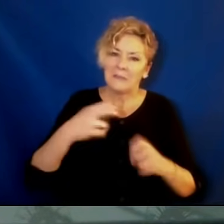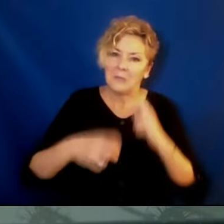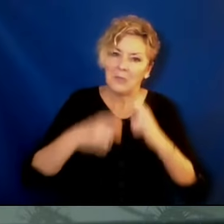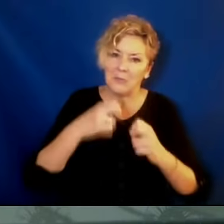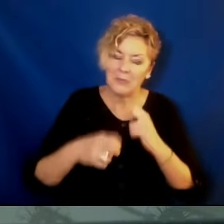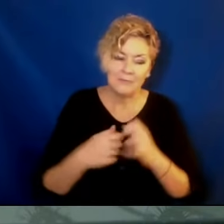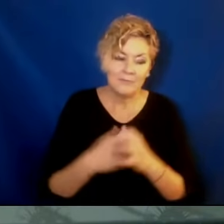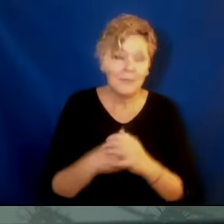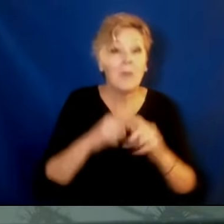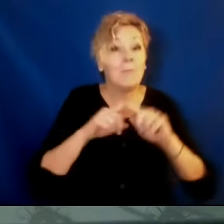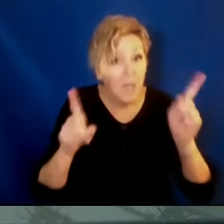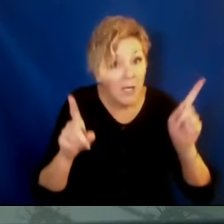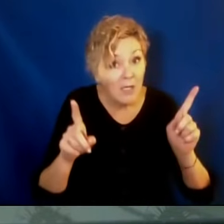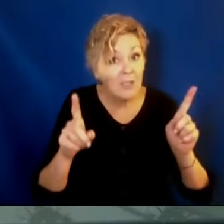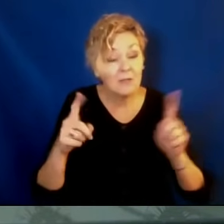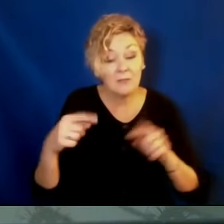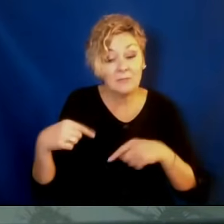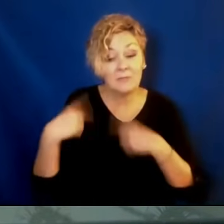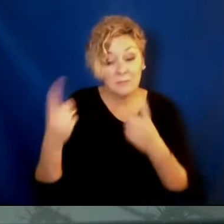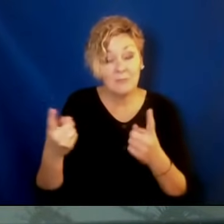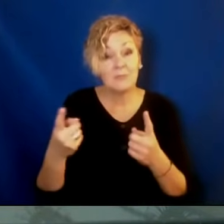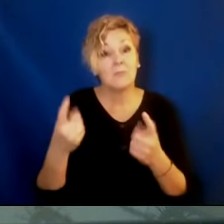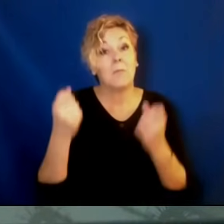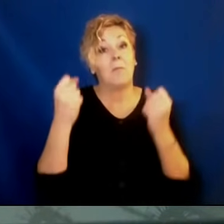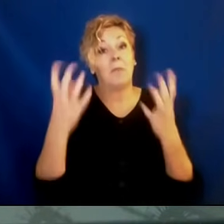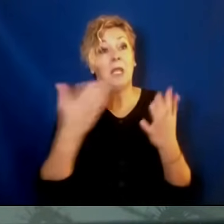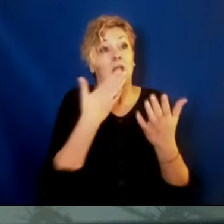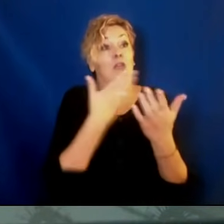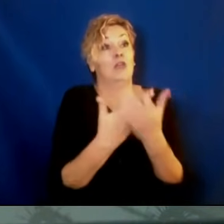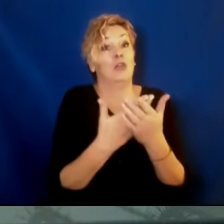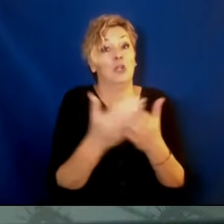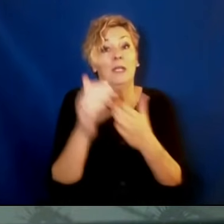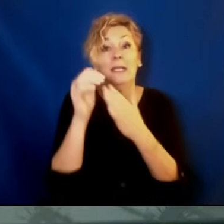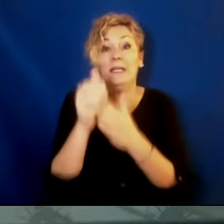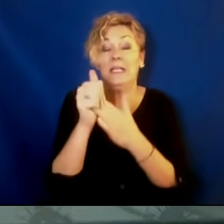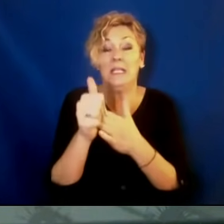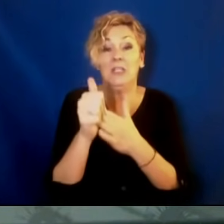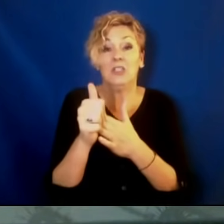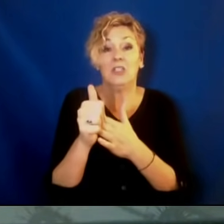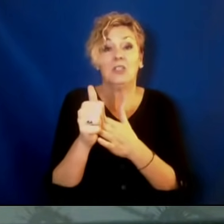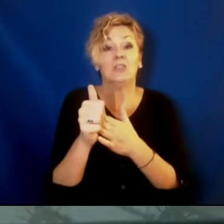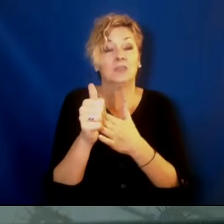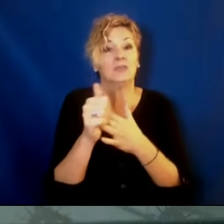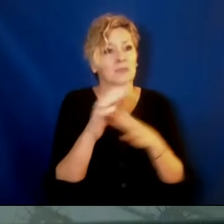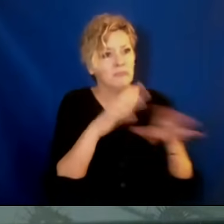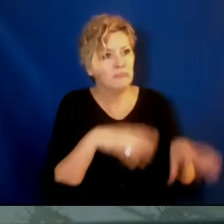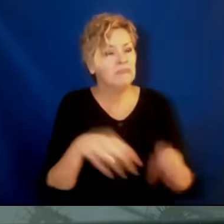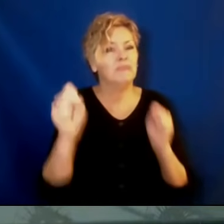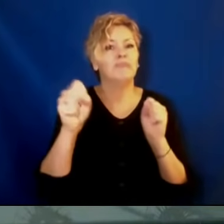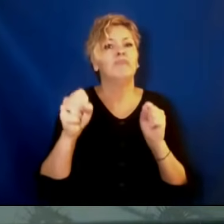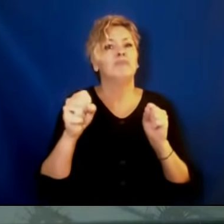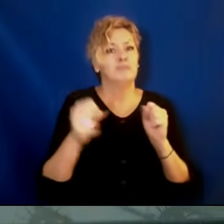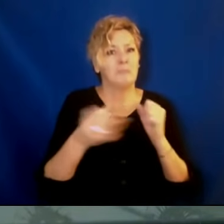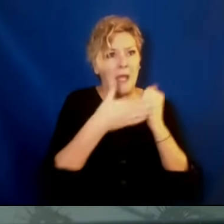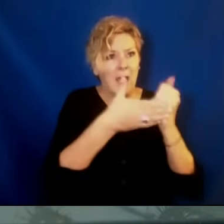number of people have tested positive for COVID-19 you will see that certainly the evidence of severe illness is not as